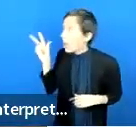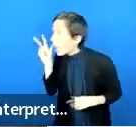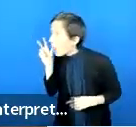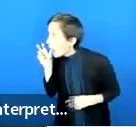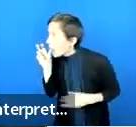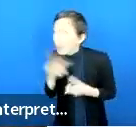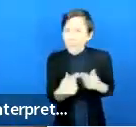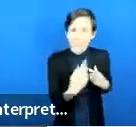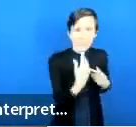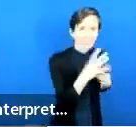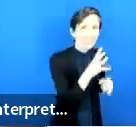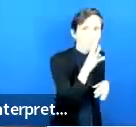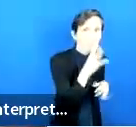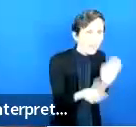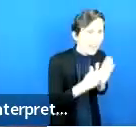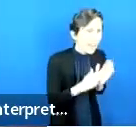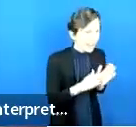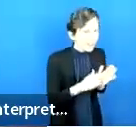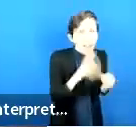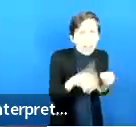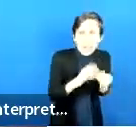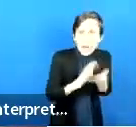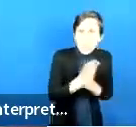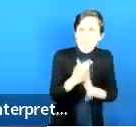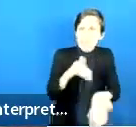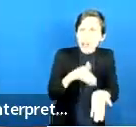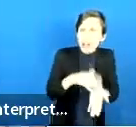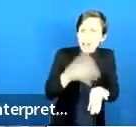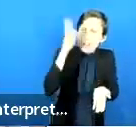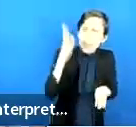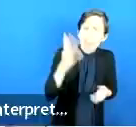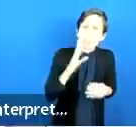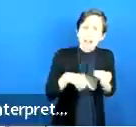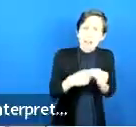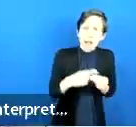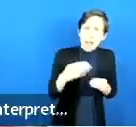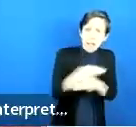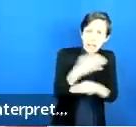and they're talking about strategies that they learned in math. Their math scores are going up.